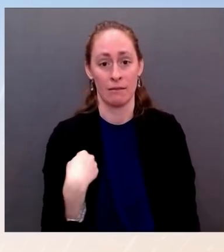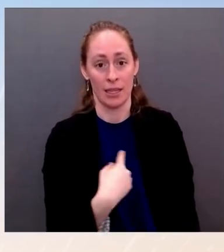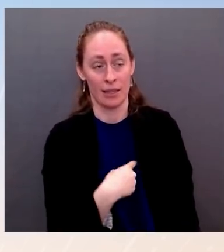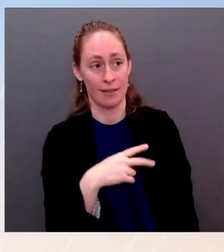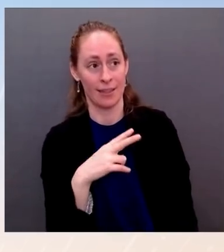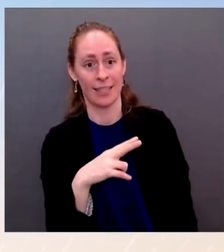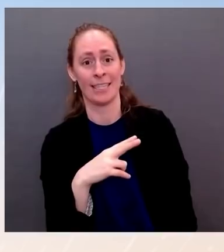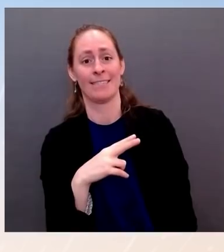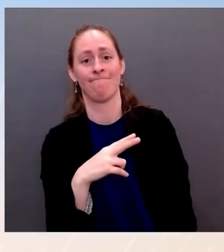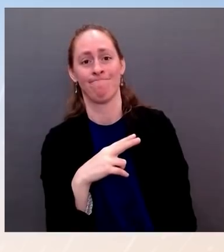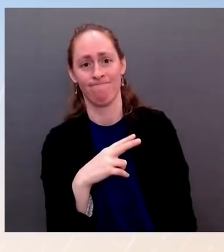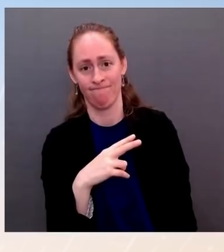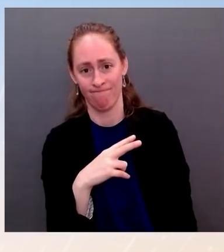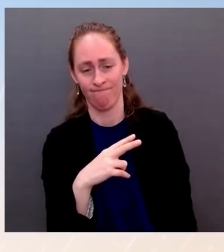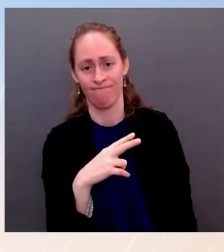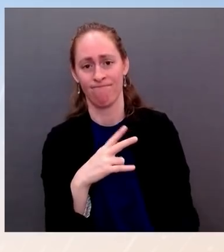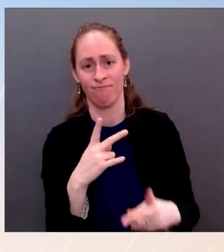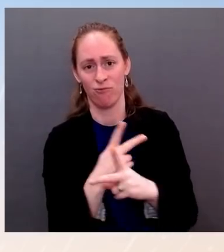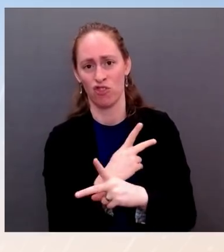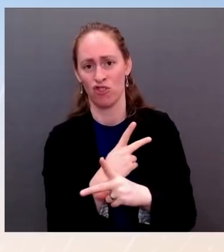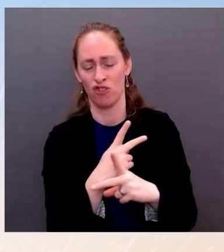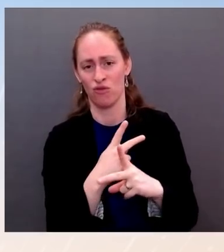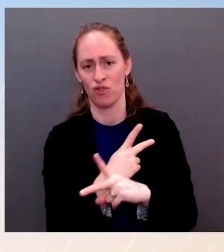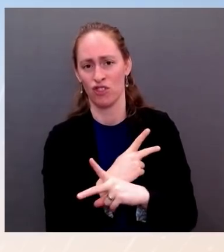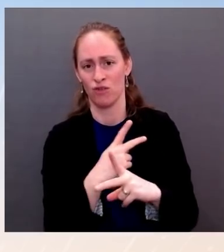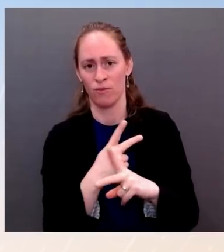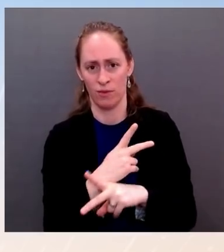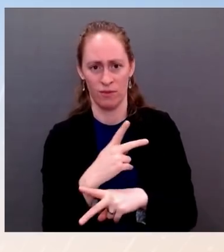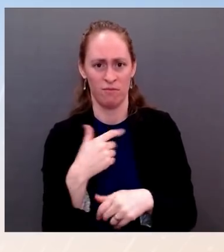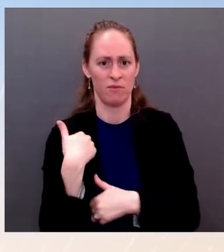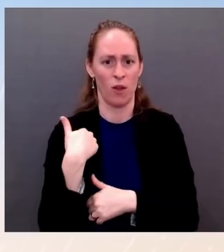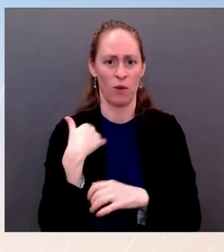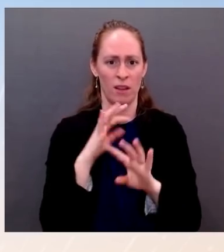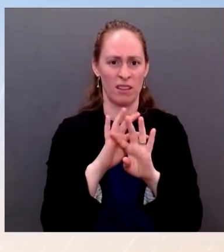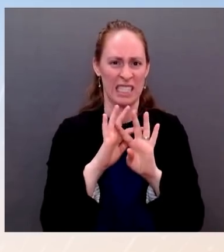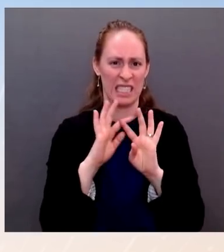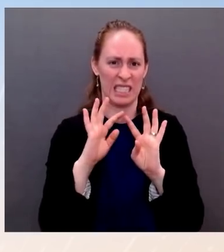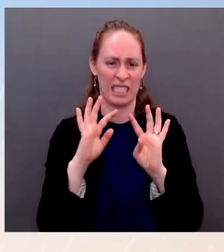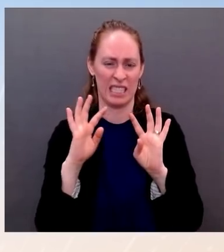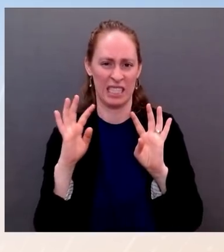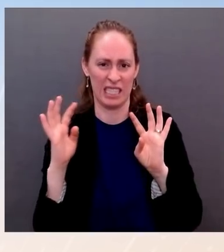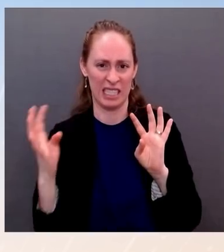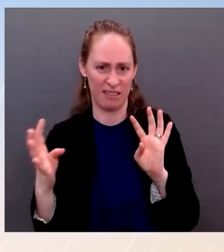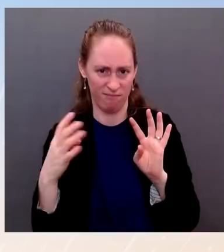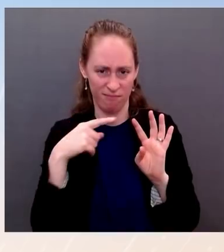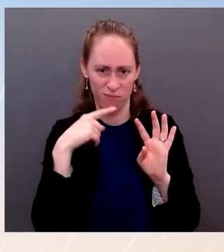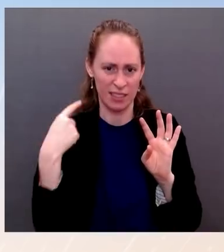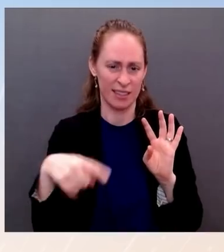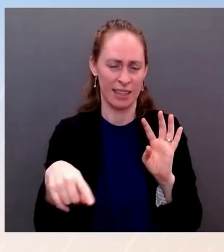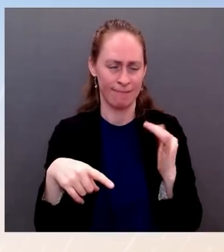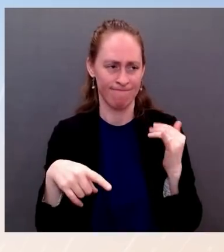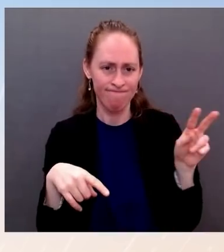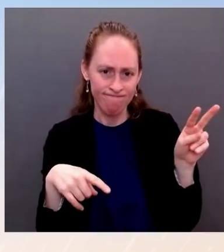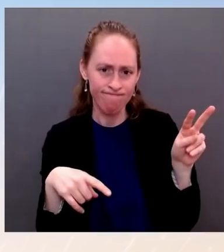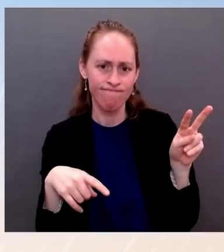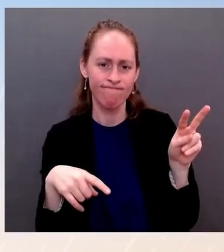As we've said before, we are in the window when an invasion could begin at any time should Vladimir Putin decide to order it.